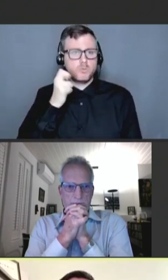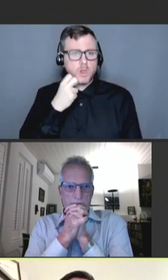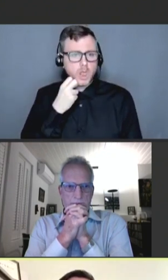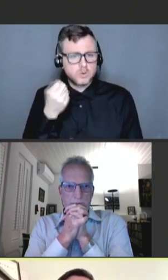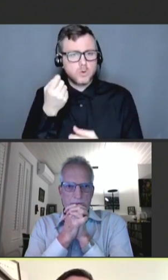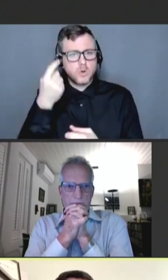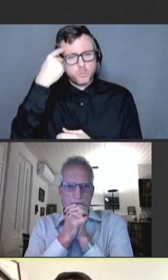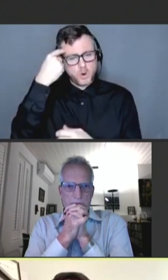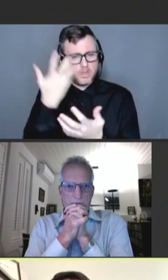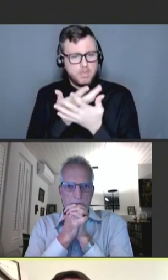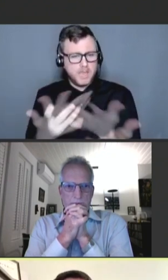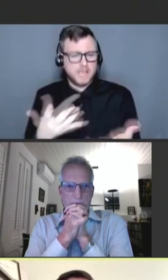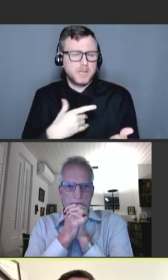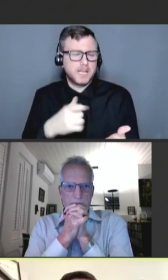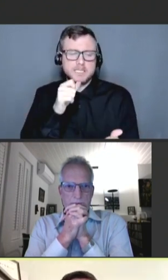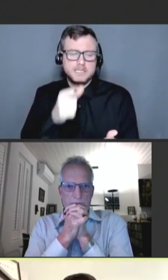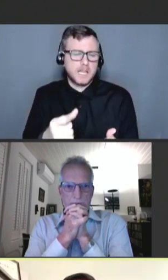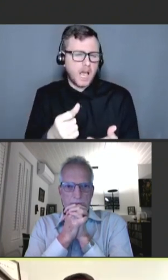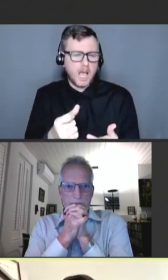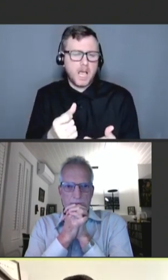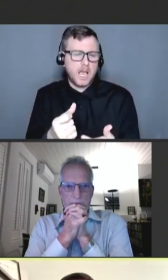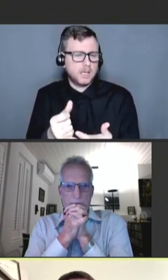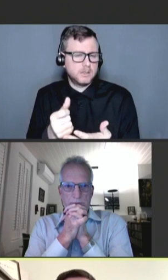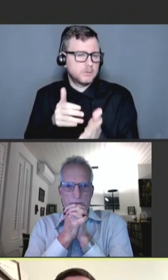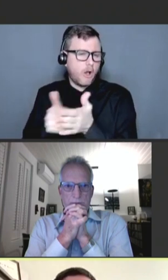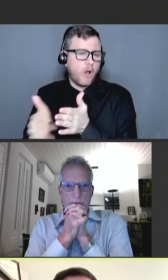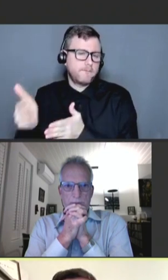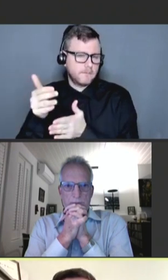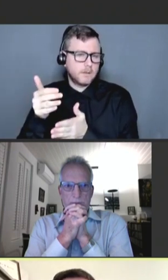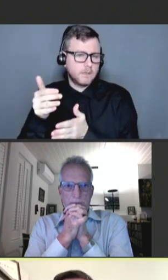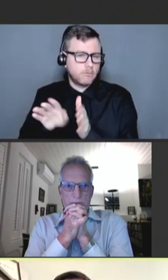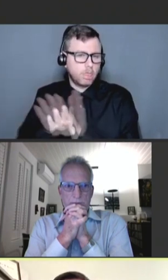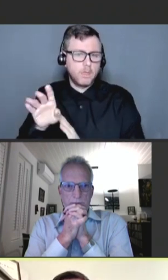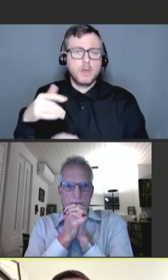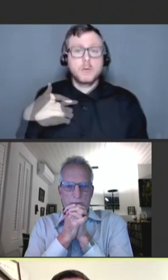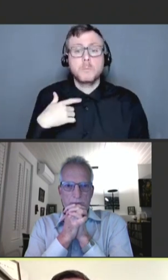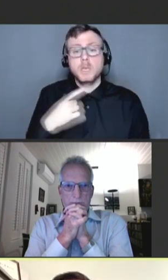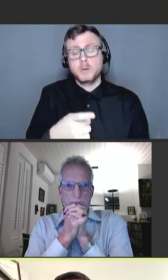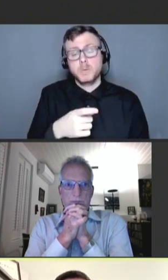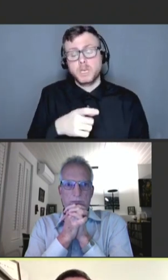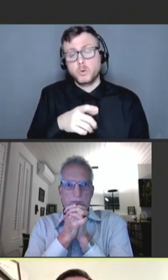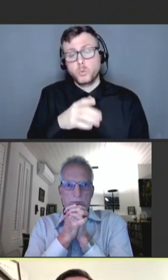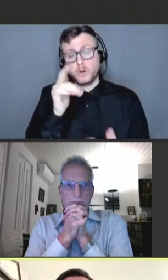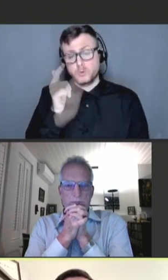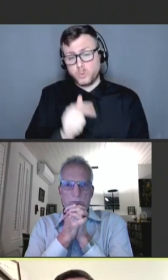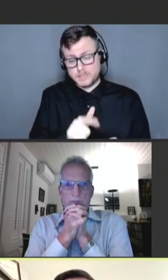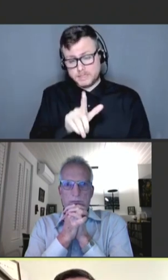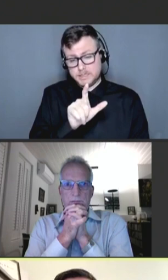less pronounced. So, overall, certainly, vaccines reduce the risk of Long-COVID but do not eliminate